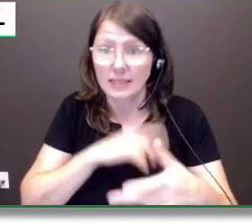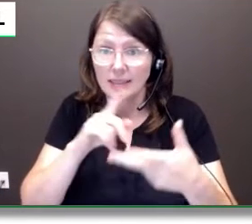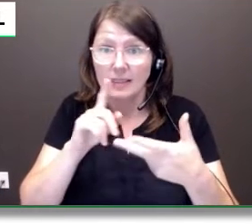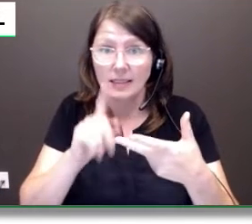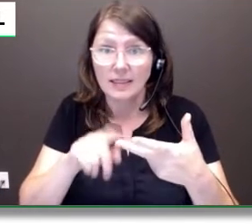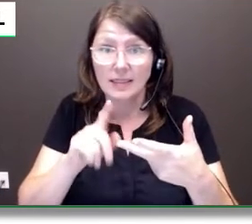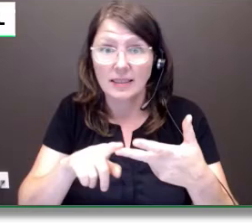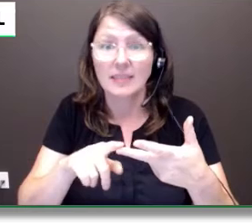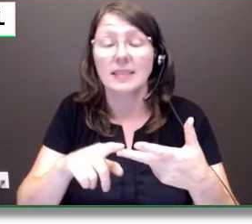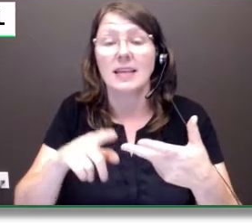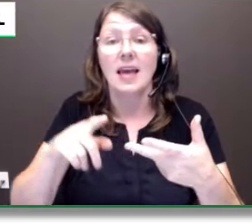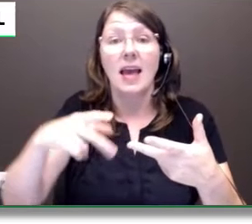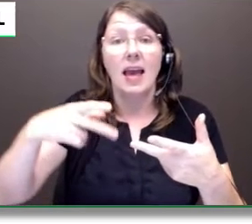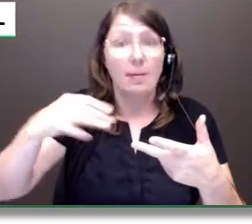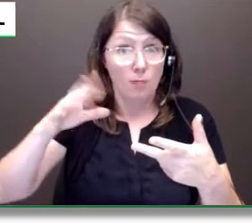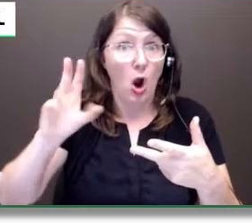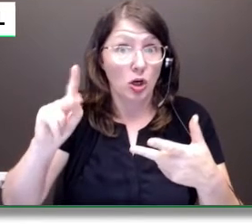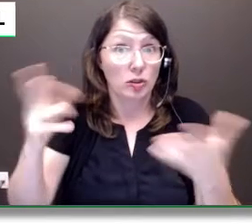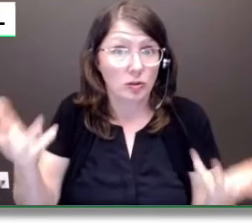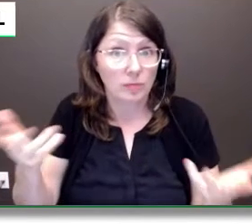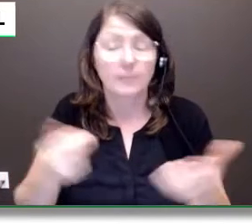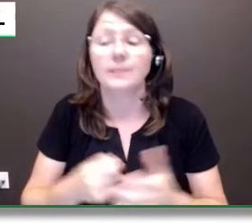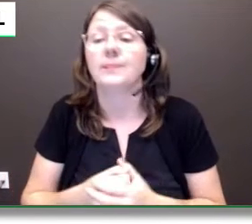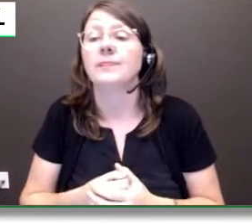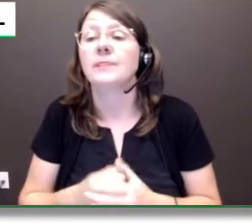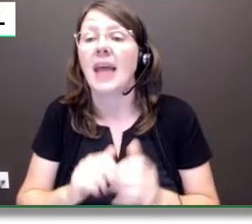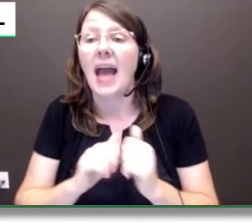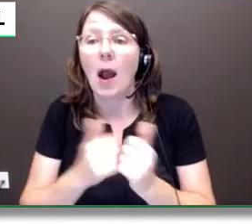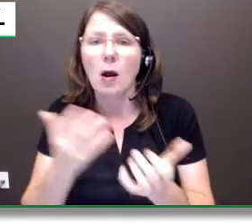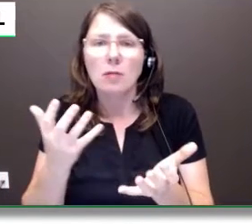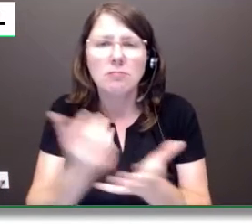and then also how do we leverage those partnerships to be able to access